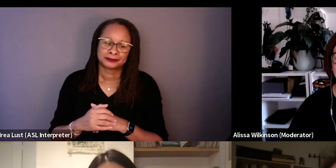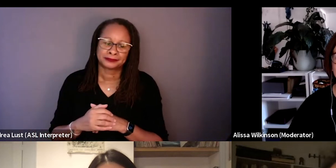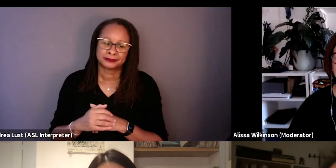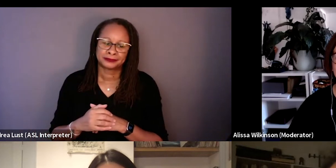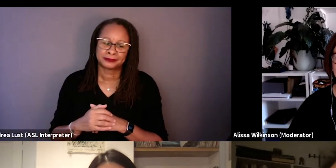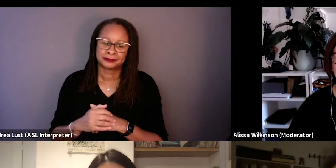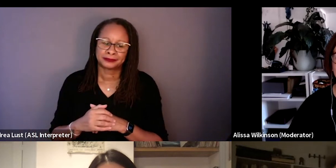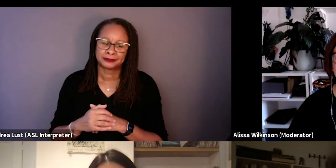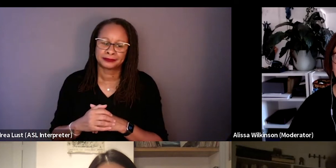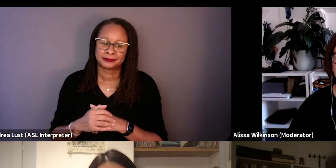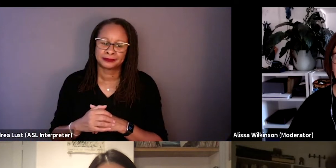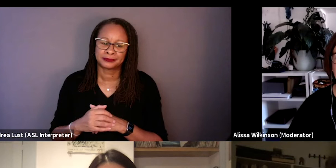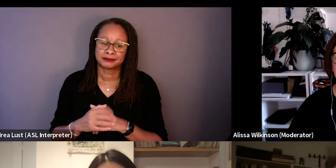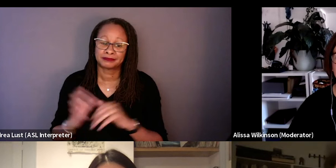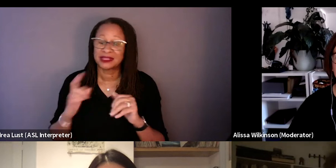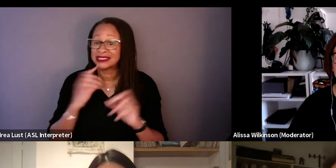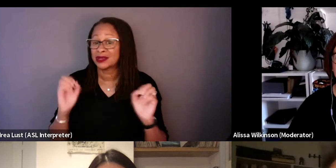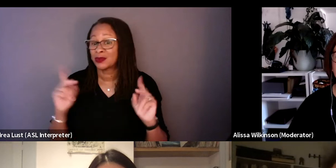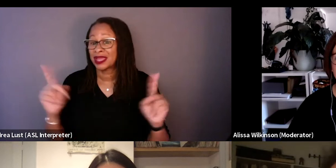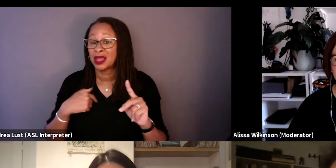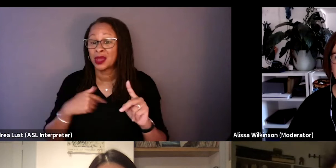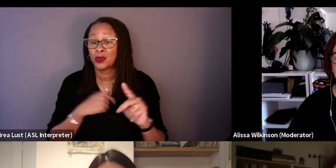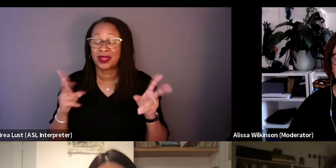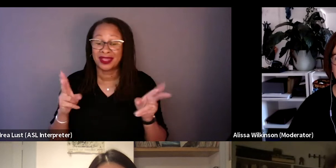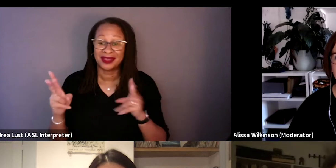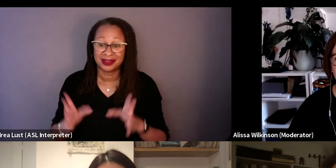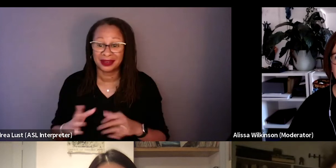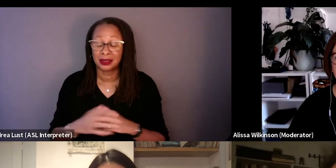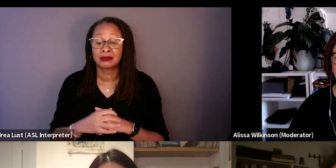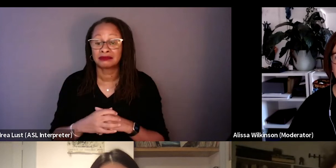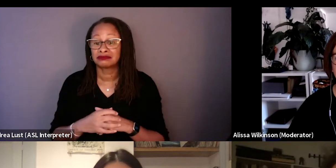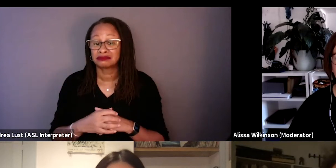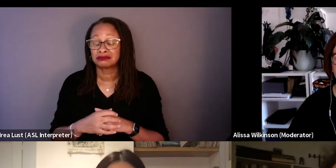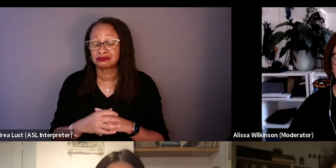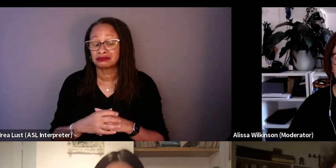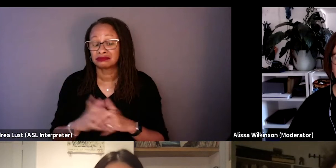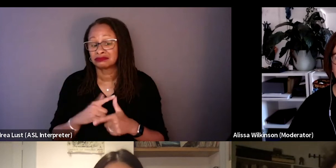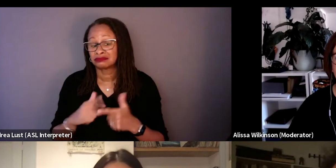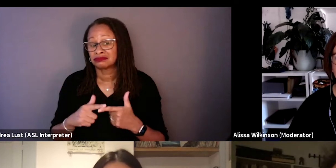it was, but we said, okay, we, we are editing and we edited. And, and, and it, then it was so,